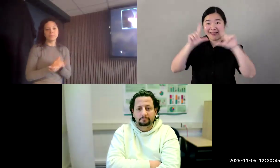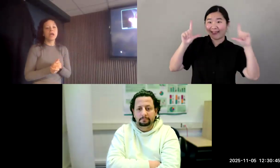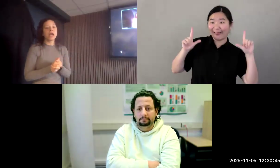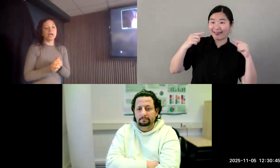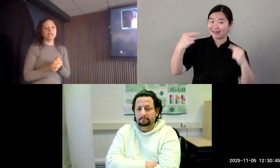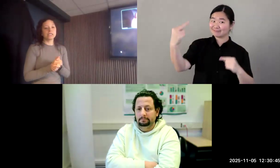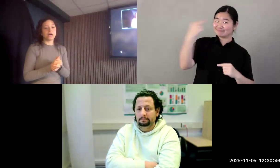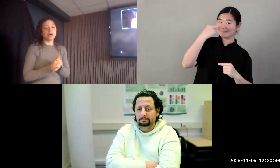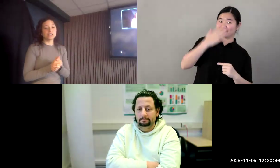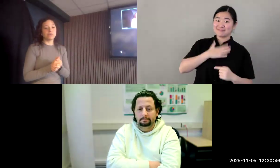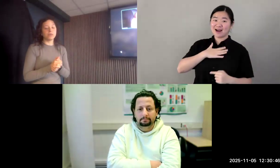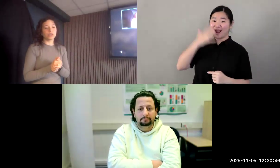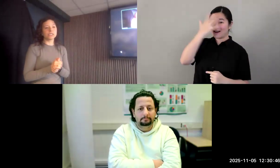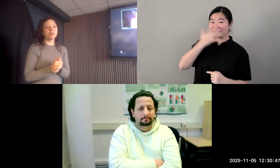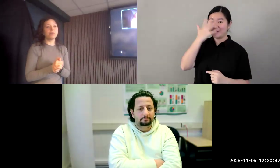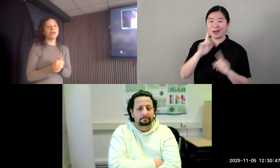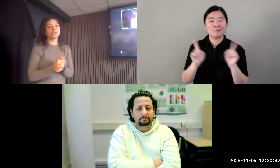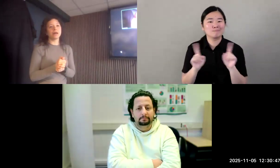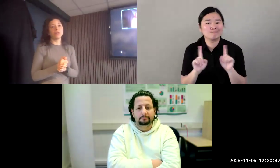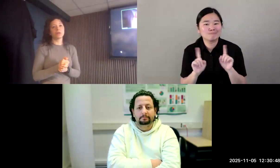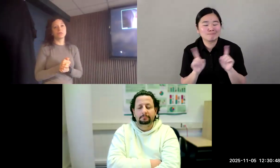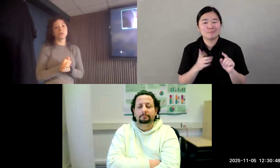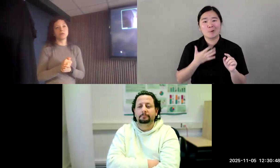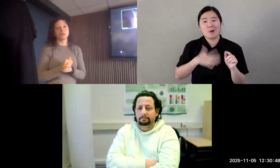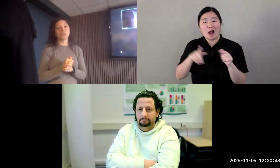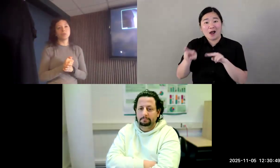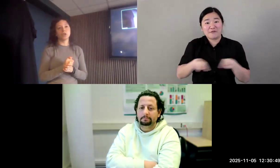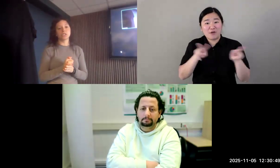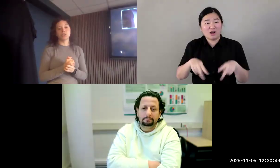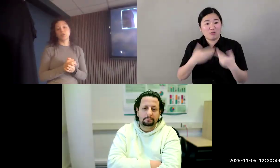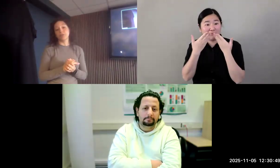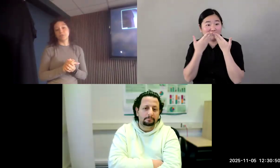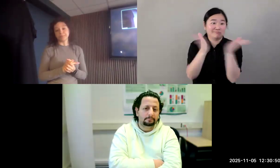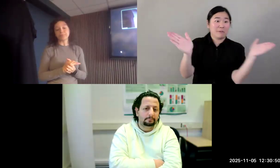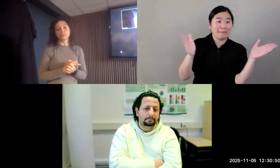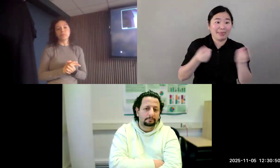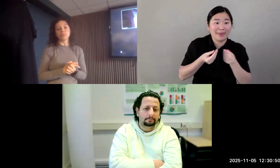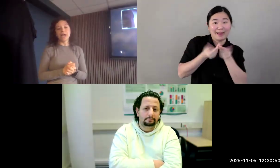And something important to keep in mind is that the… this community is conservative.